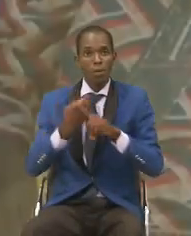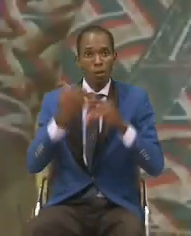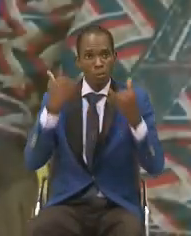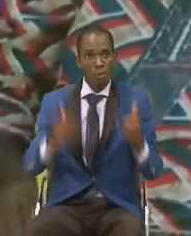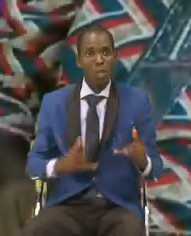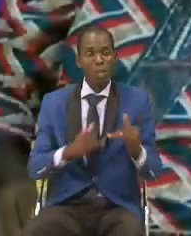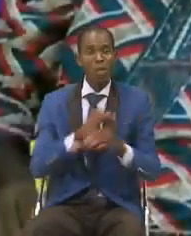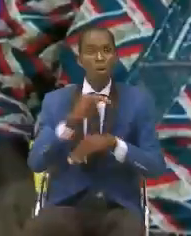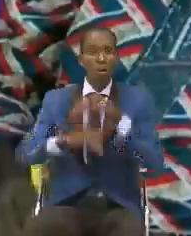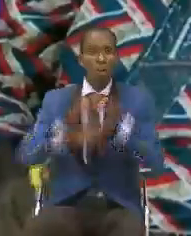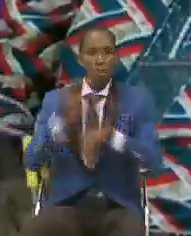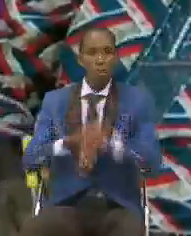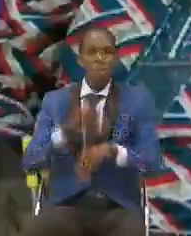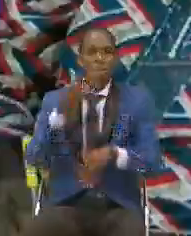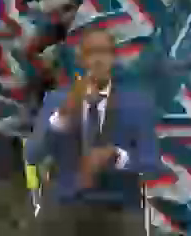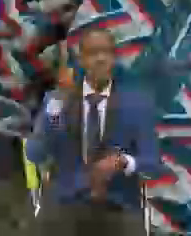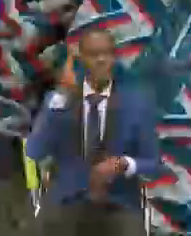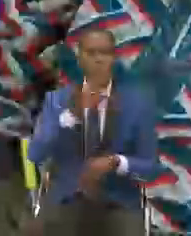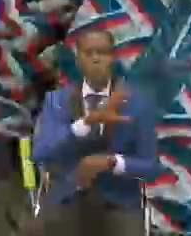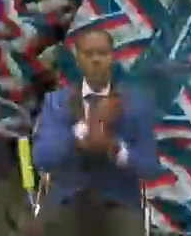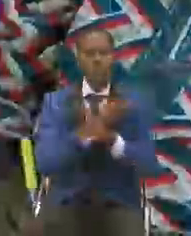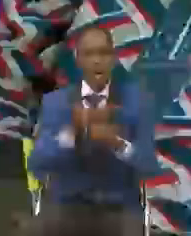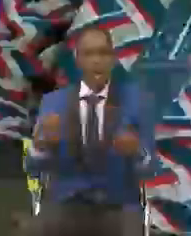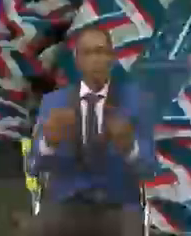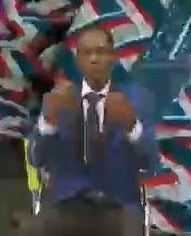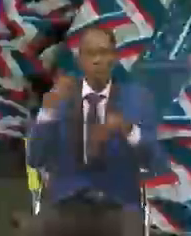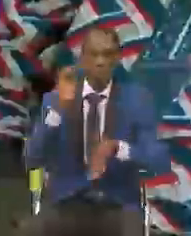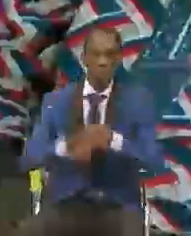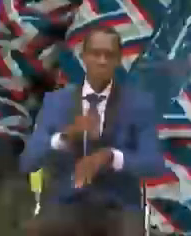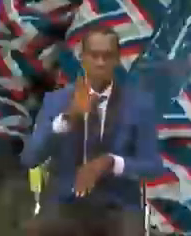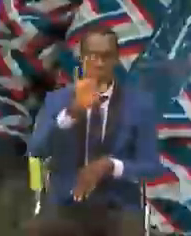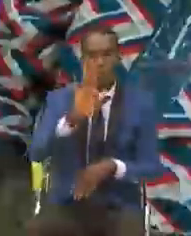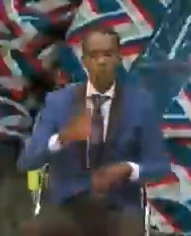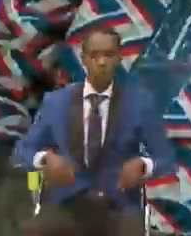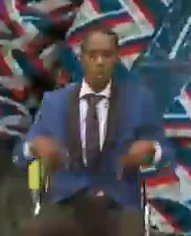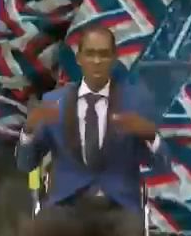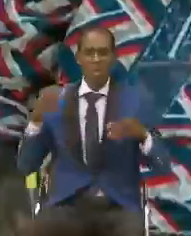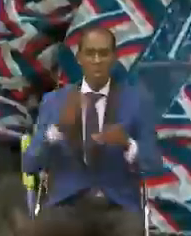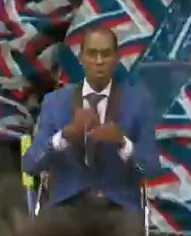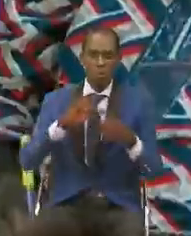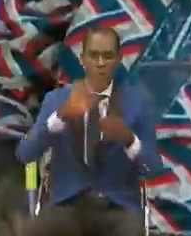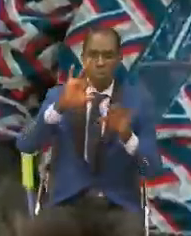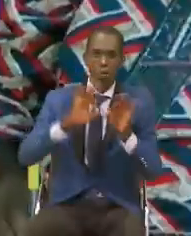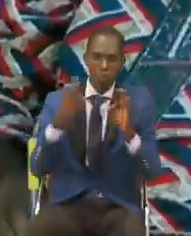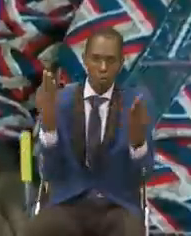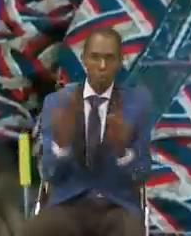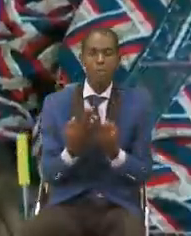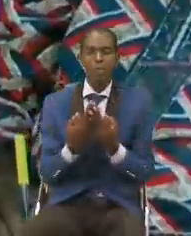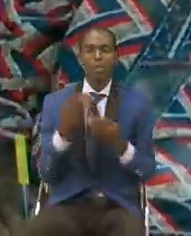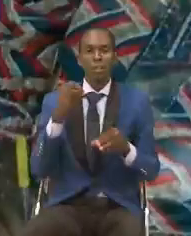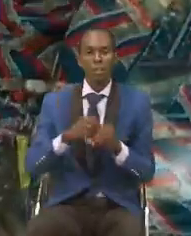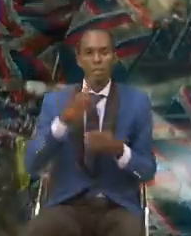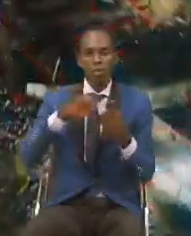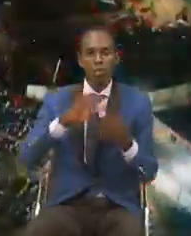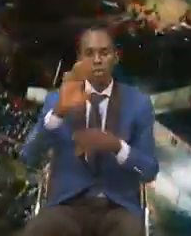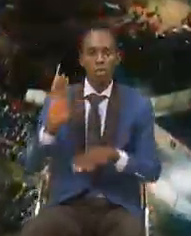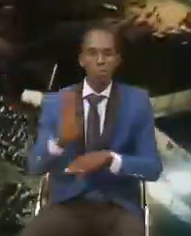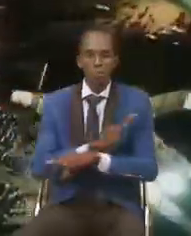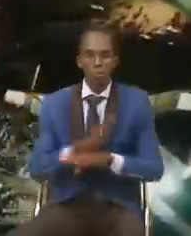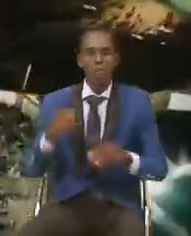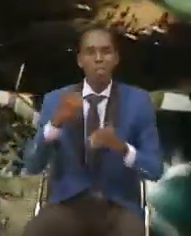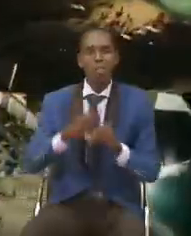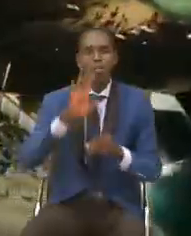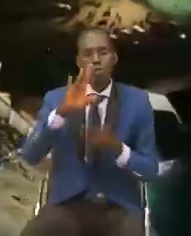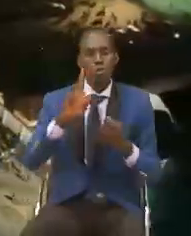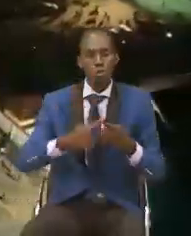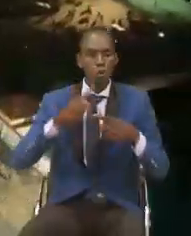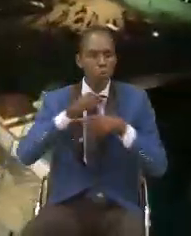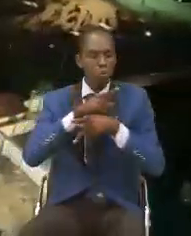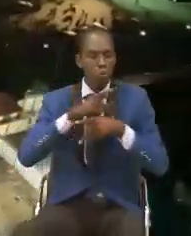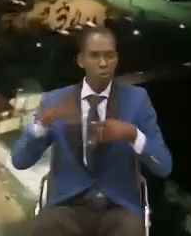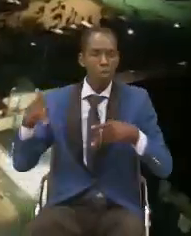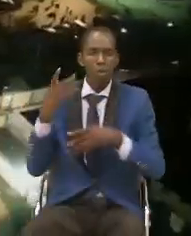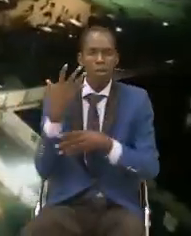for henceforth there shall no more come into thee eat your life into your family eat your business